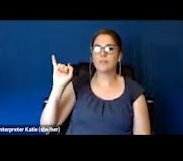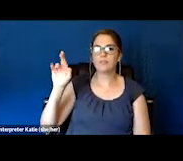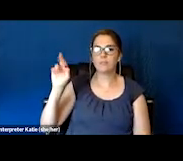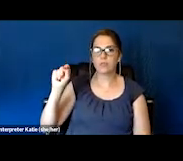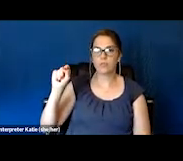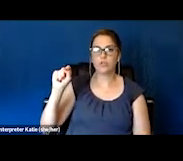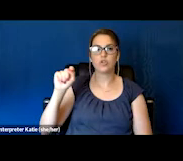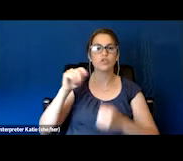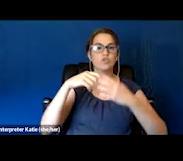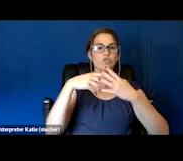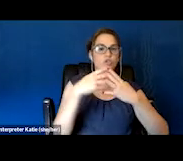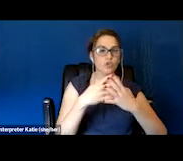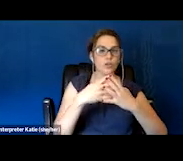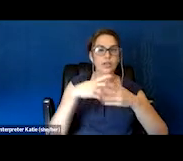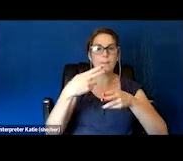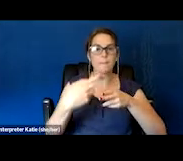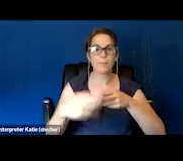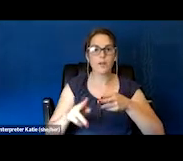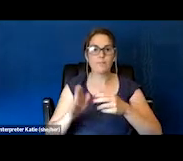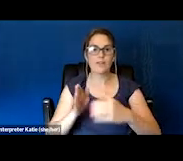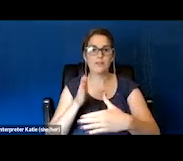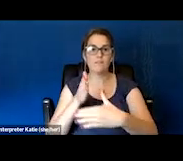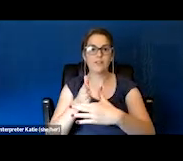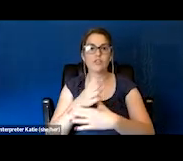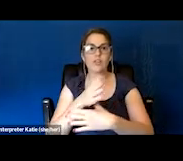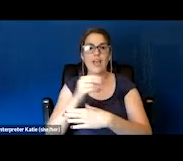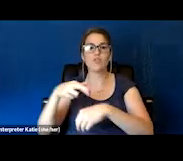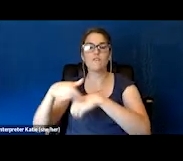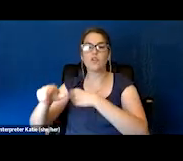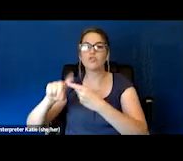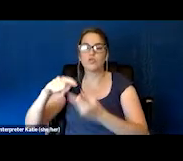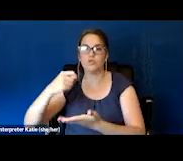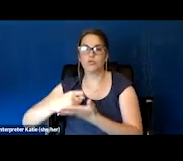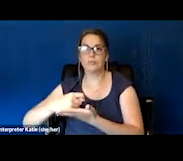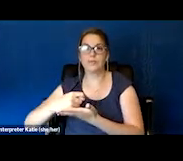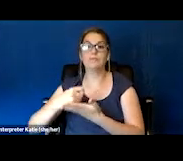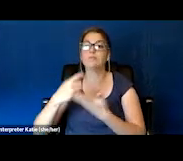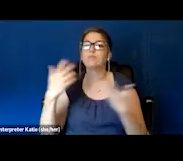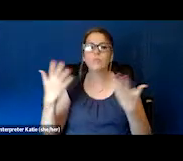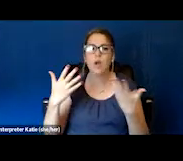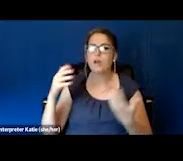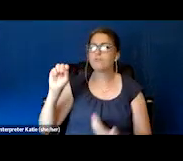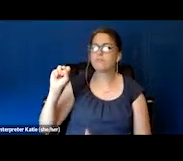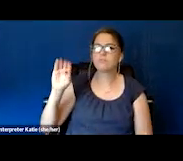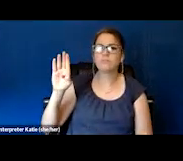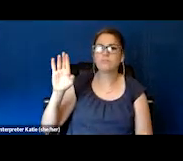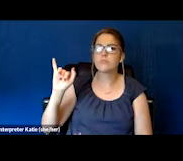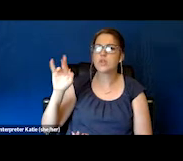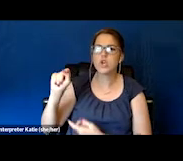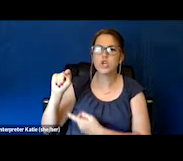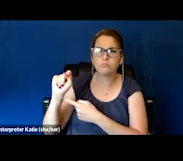And it is an evidence-based public health model that you can use in your behavioral healthcare outreach